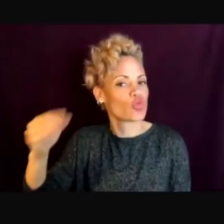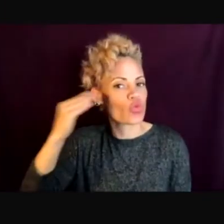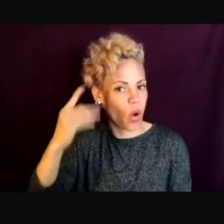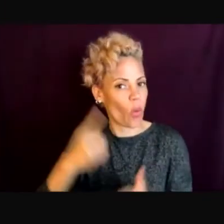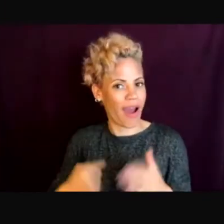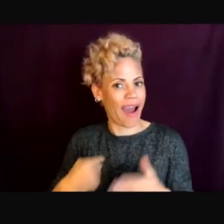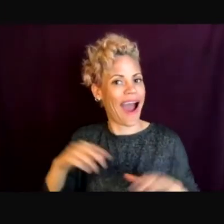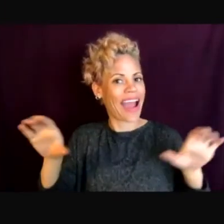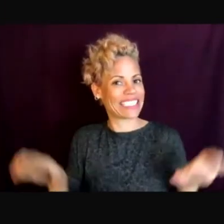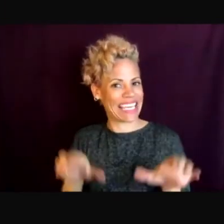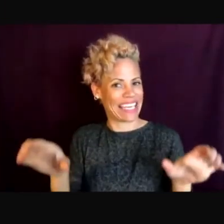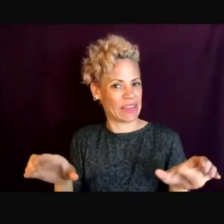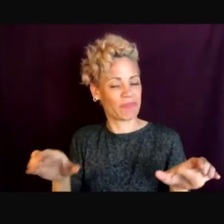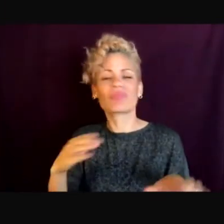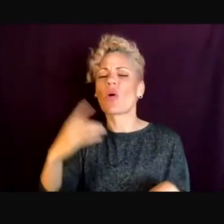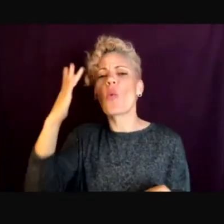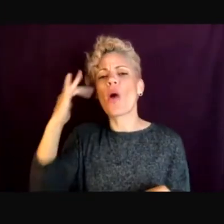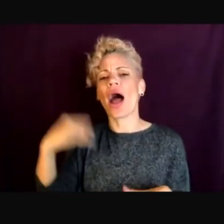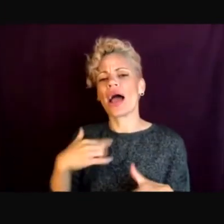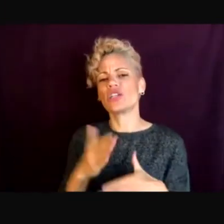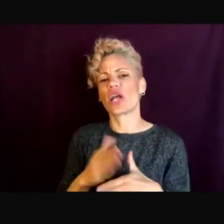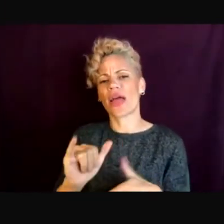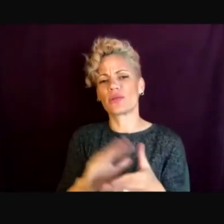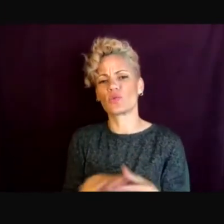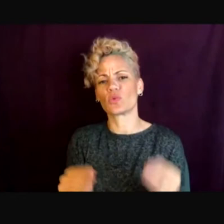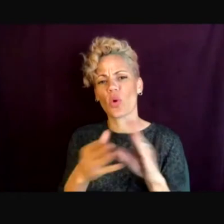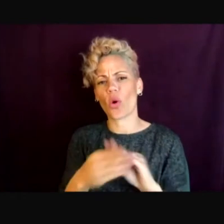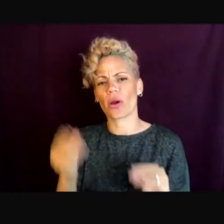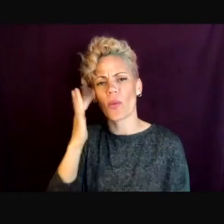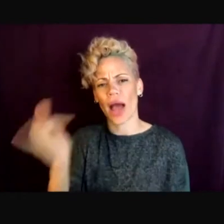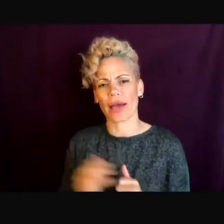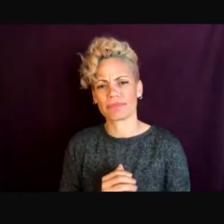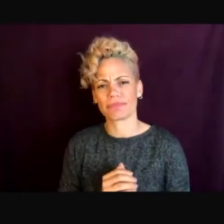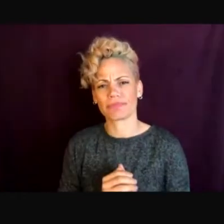I am a firm believer in speaking up to power.